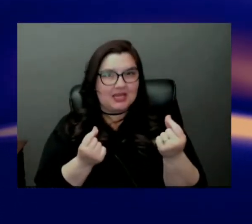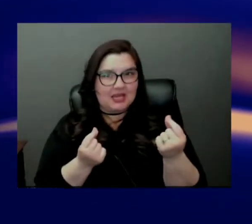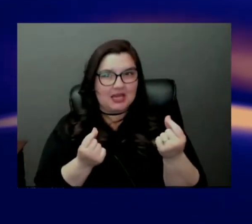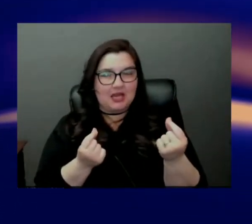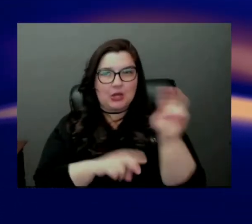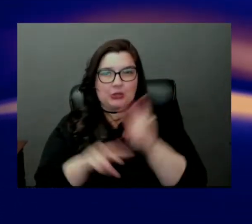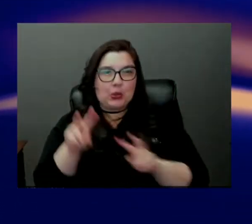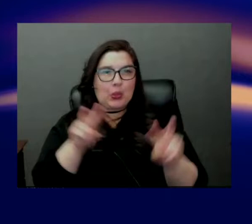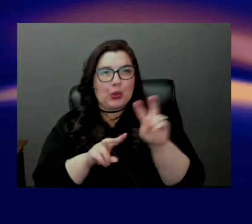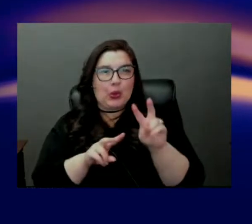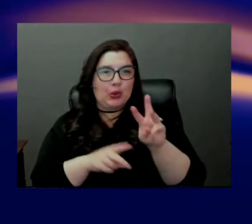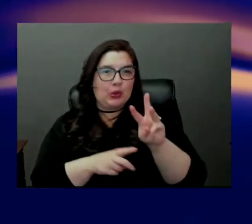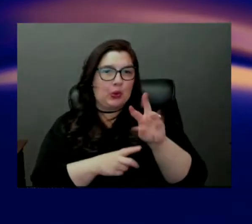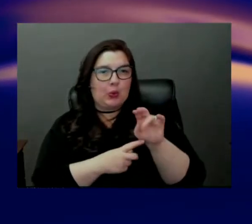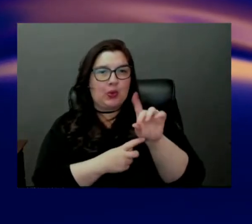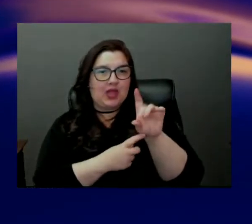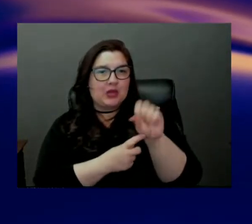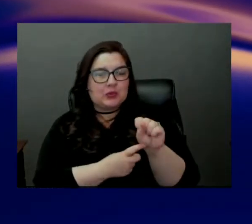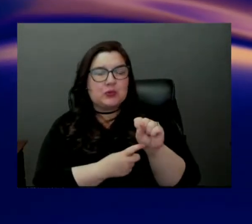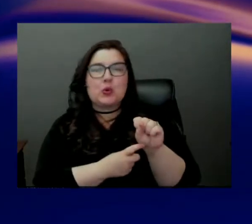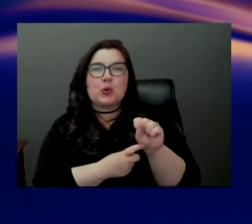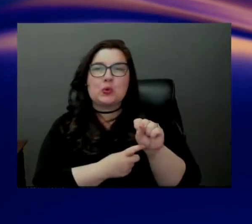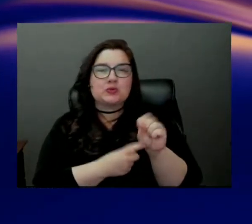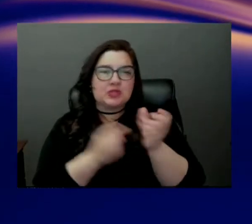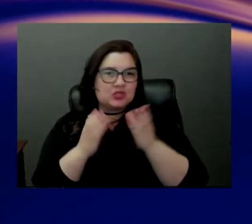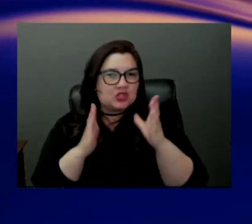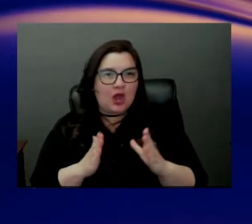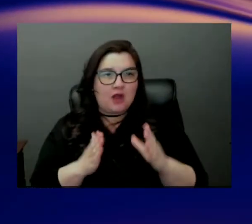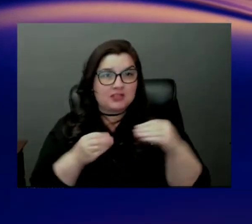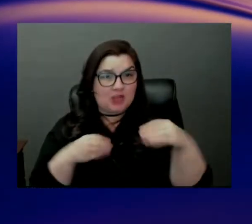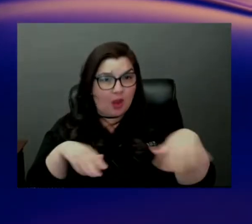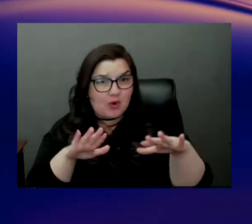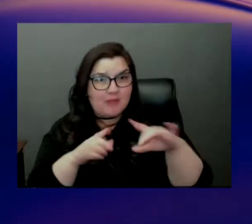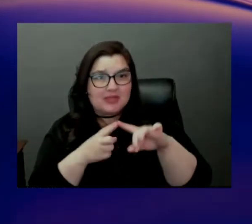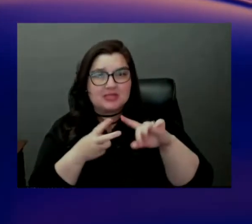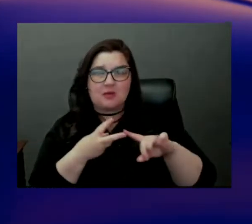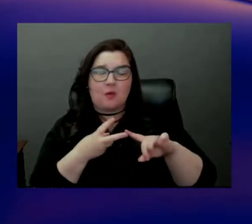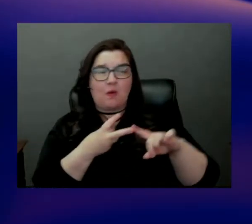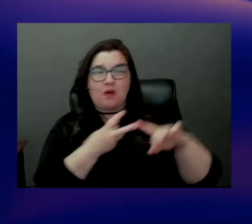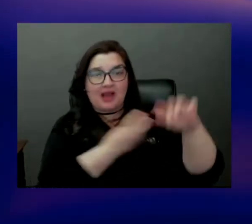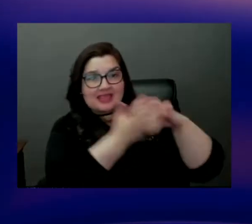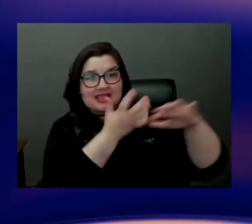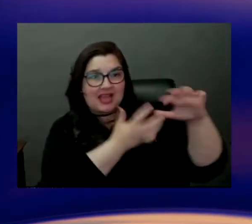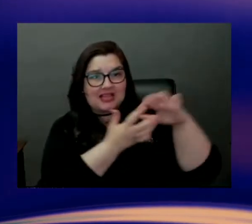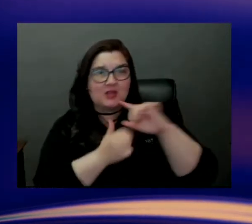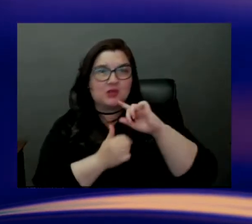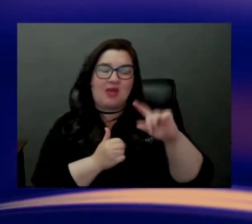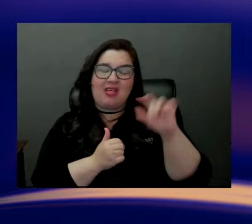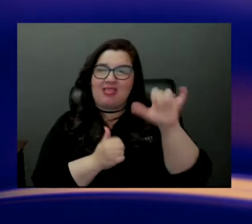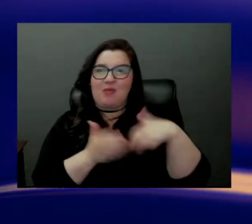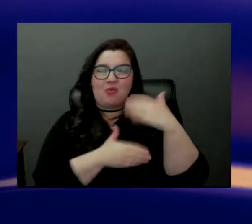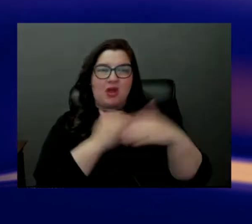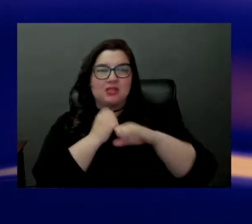any window server, whether you're doing it on premise or in the cloud, it's a lengthy process when you go through this standard boot.